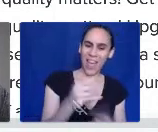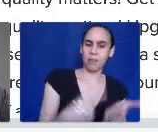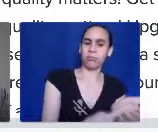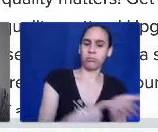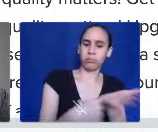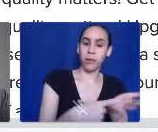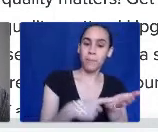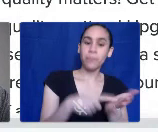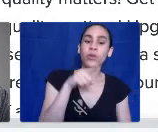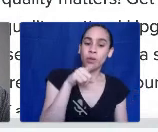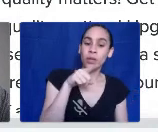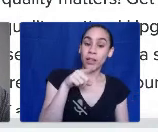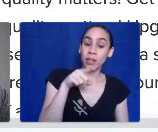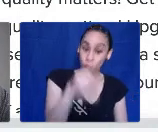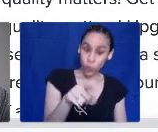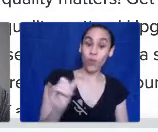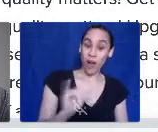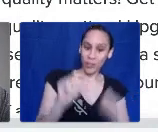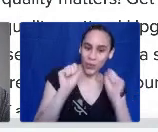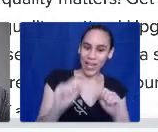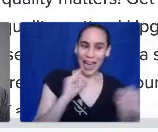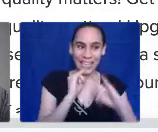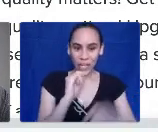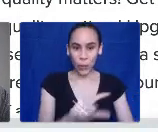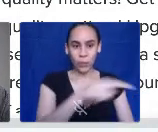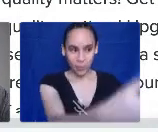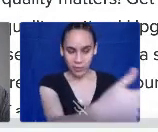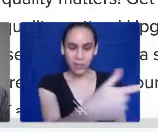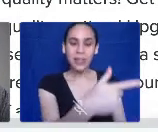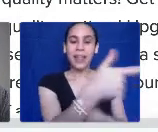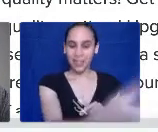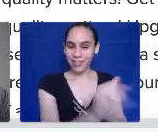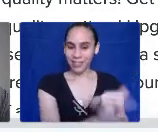them just as much as they're there to interview you right you want to know what kind of language